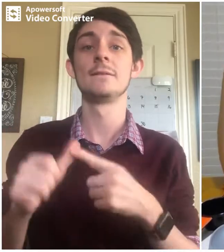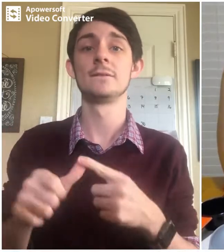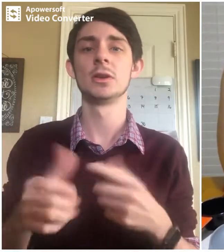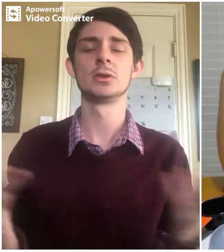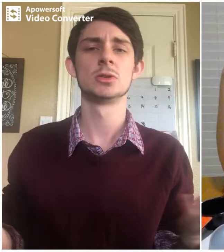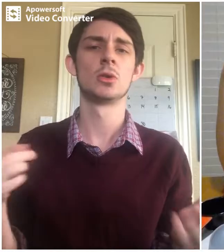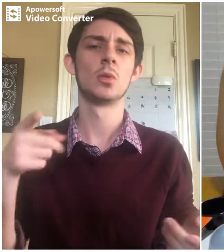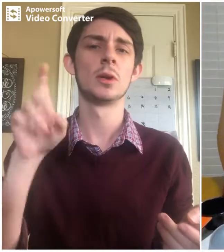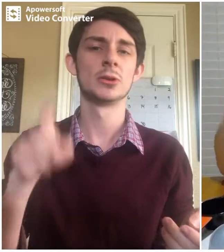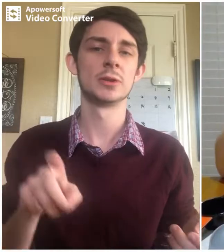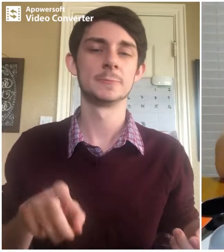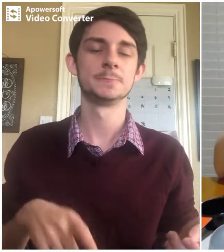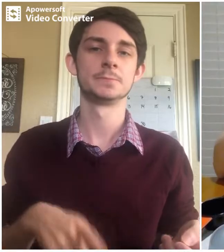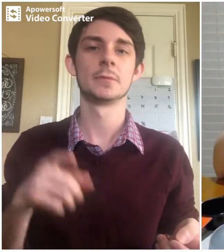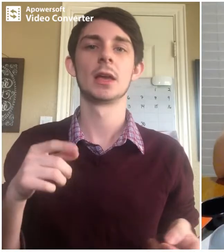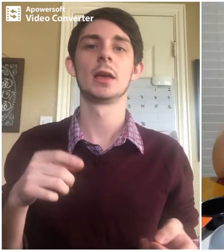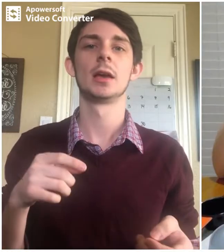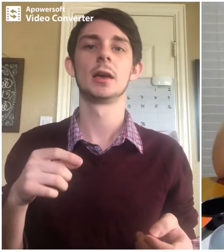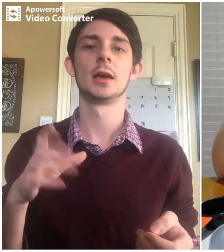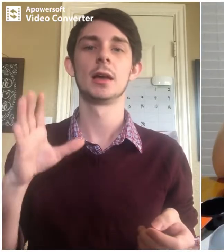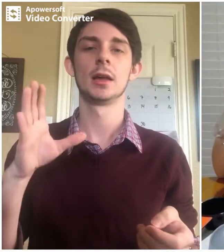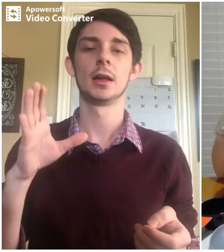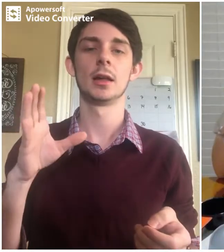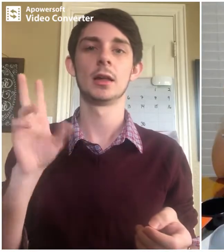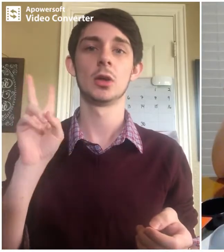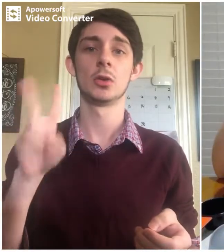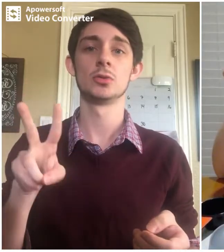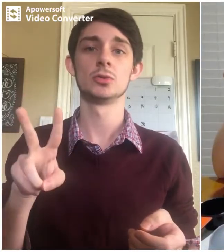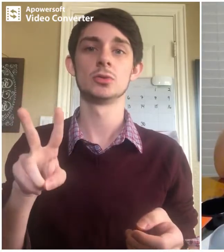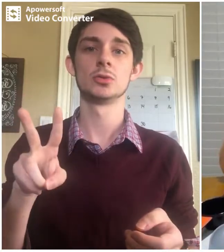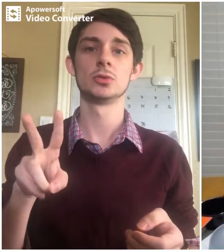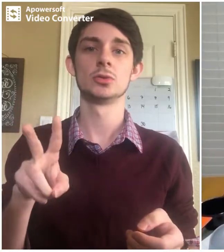bottles and make sure that both of them have lids on them. That's super super